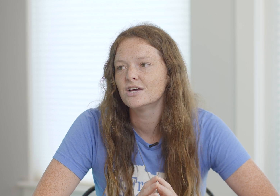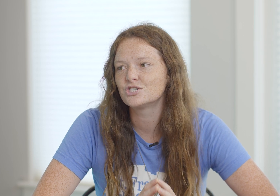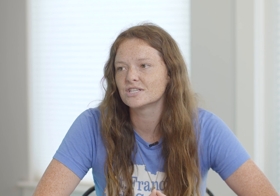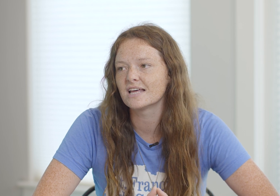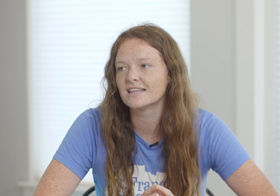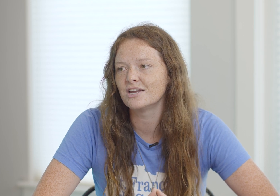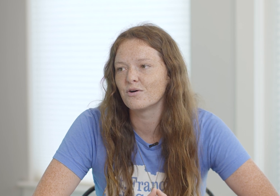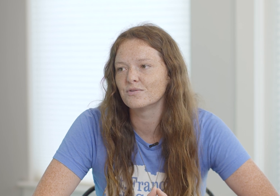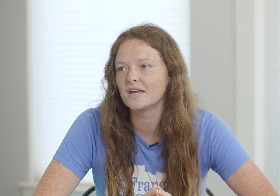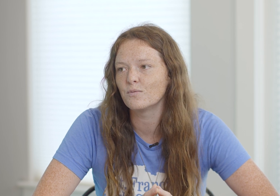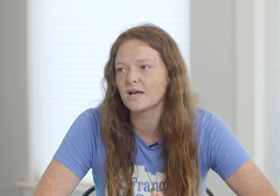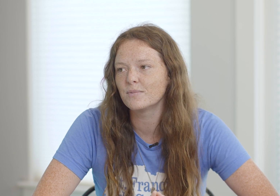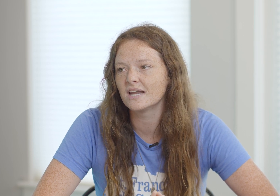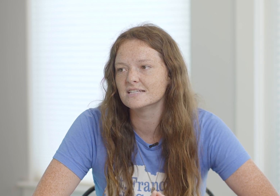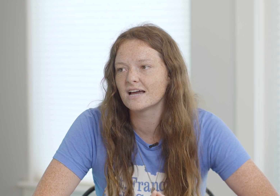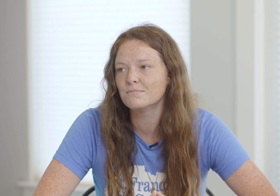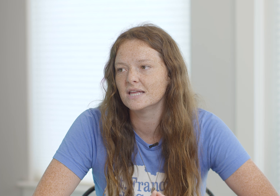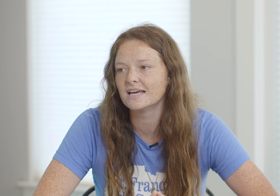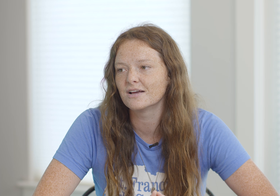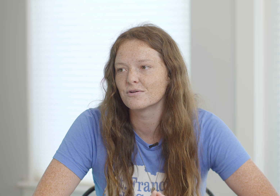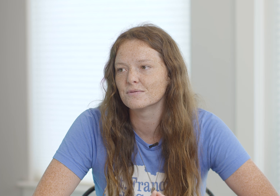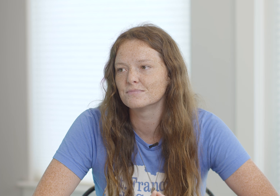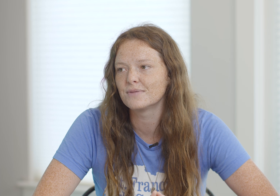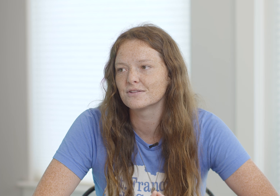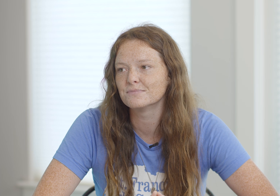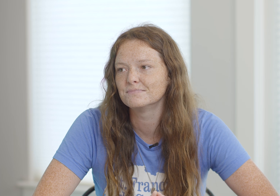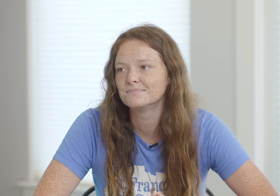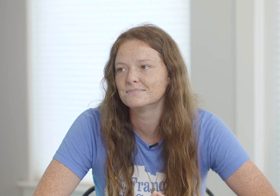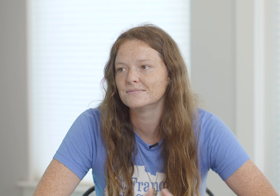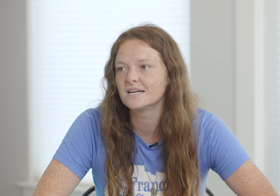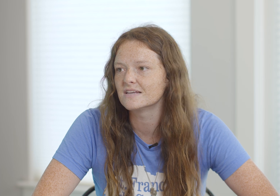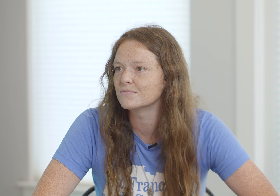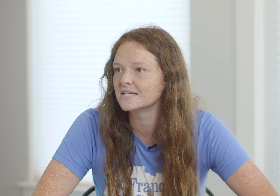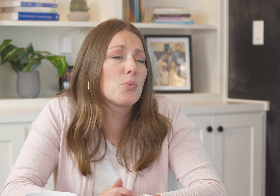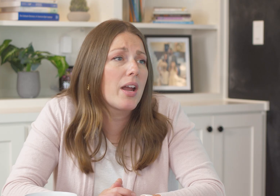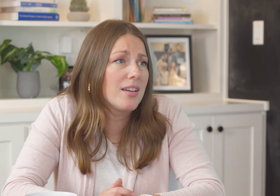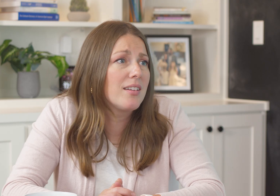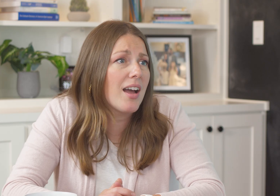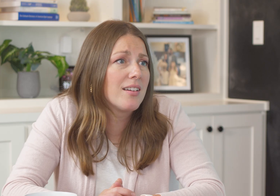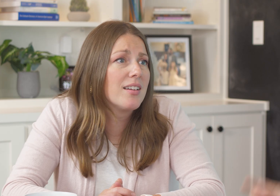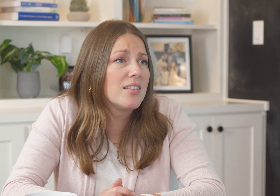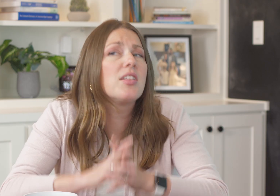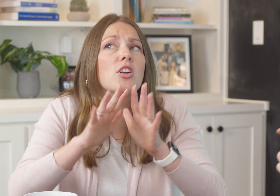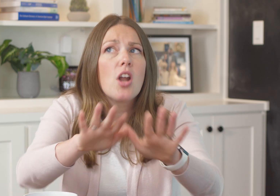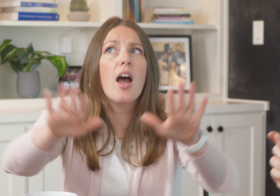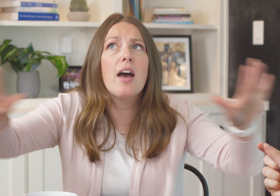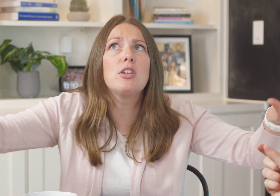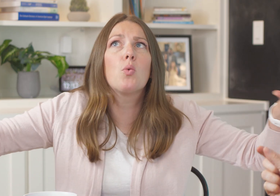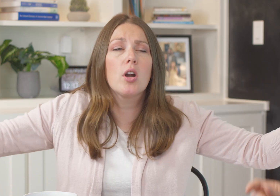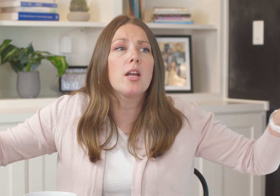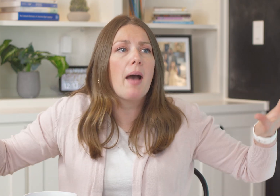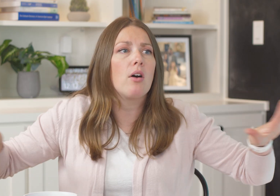just that they know they can wake up at nighttime and they can go to the bathroom in a safe place, right? Yeah. It's such that they're not having to worry about